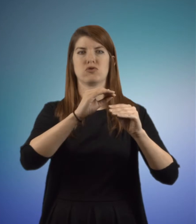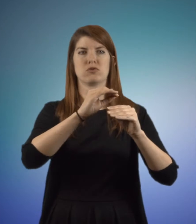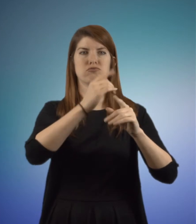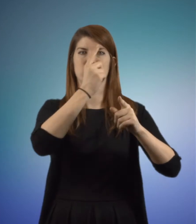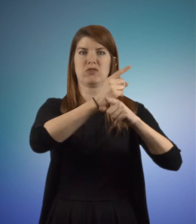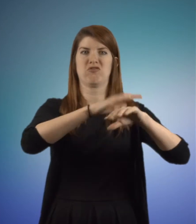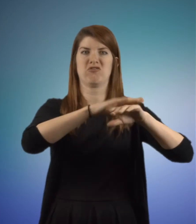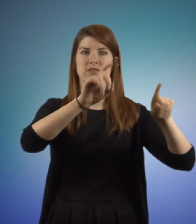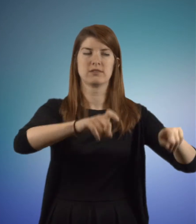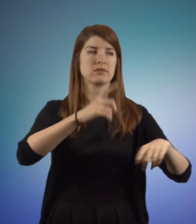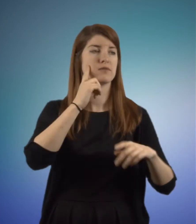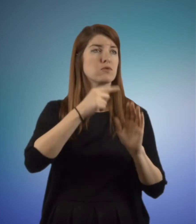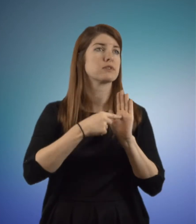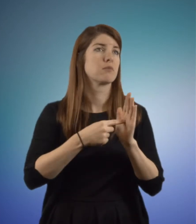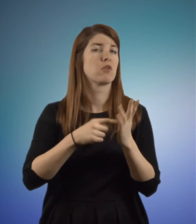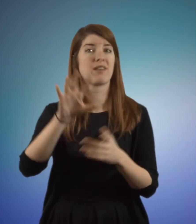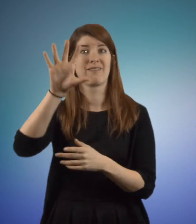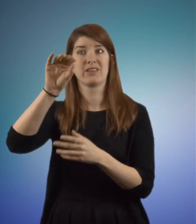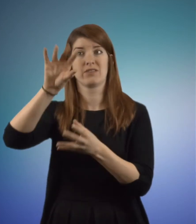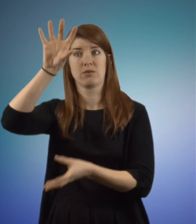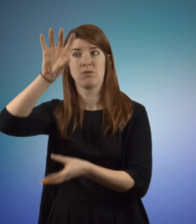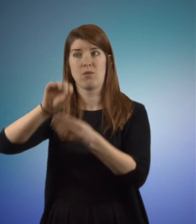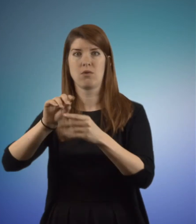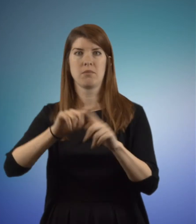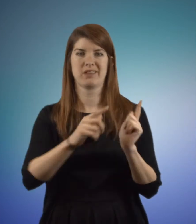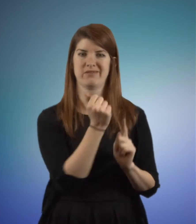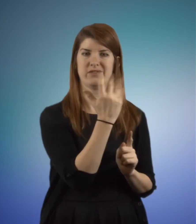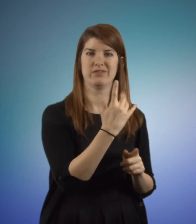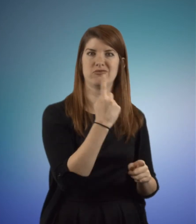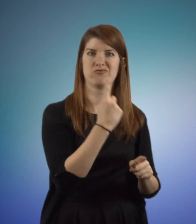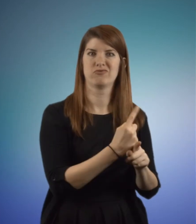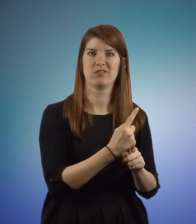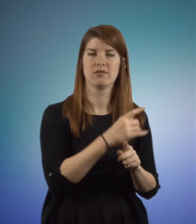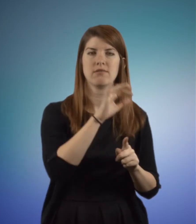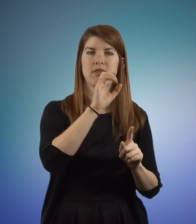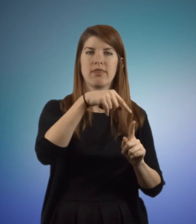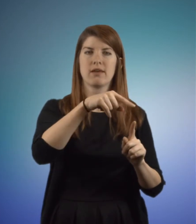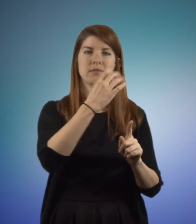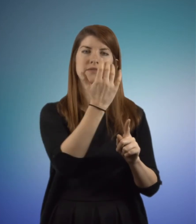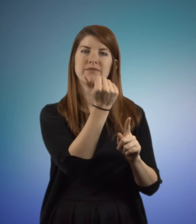The child gets 50 items. And they get 15 correct, then 15 would be the raw score.